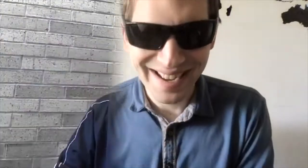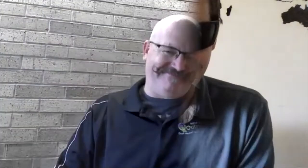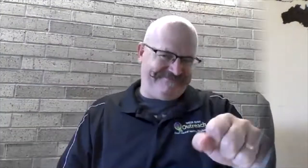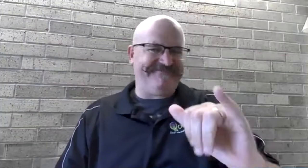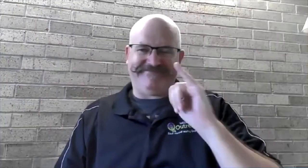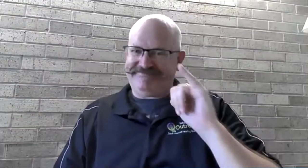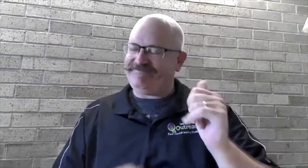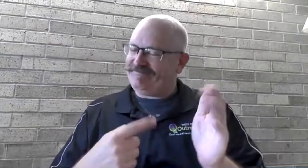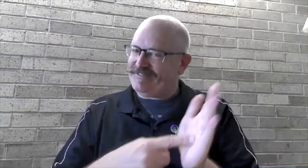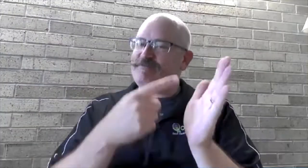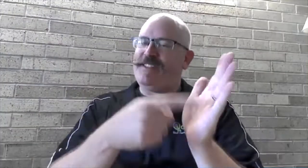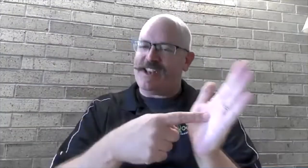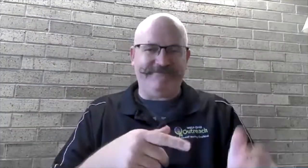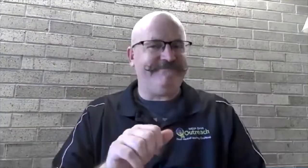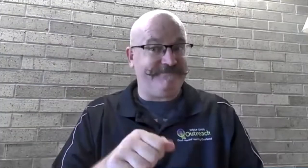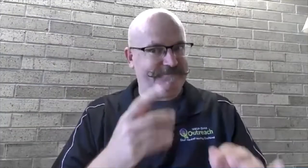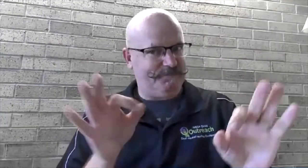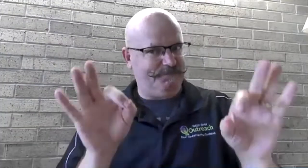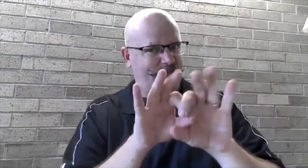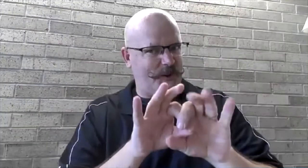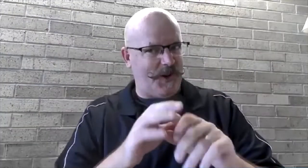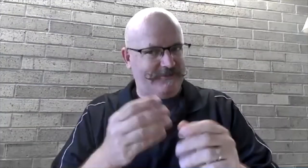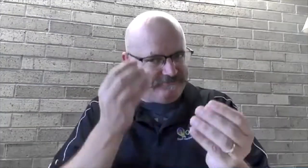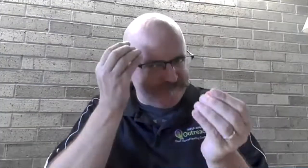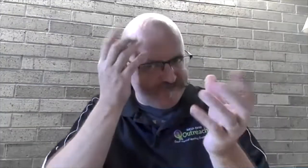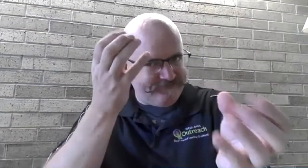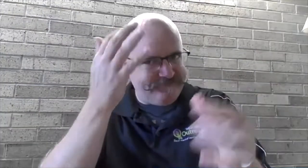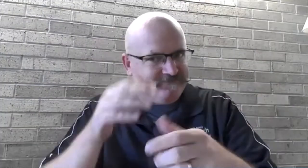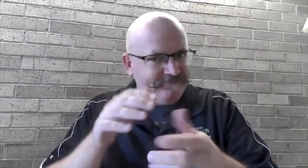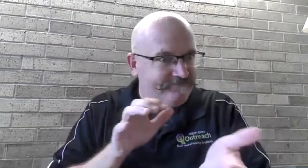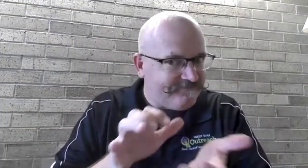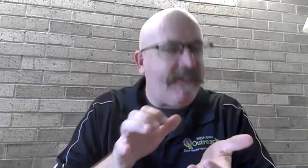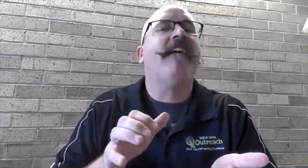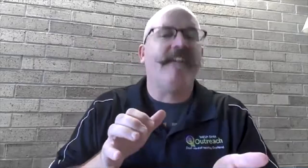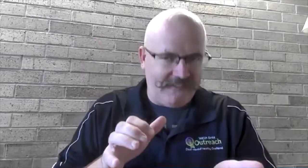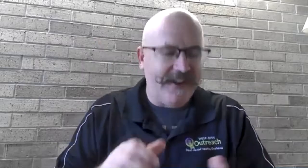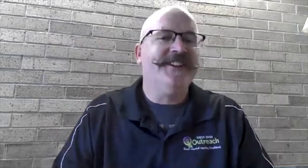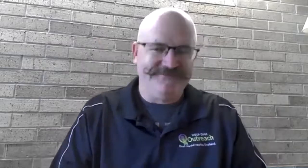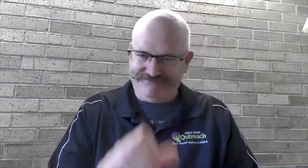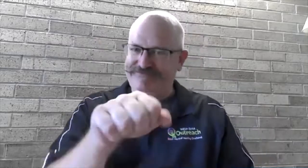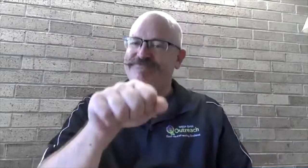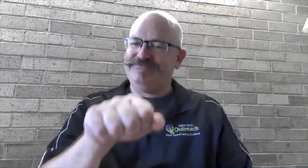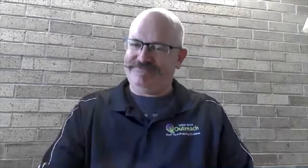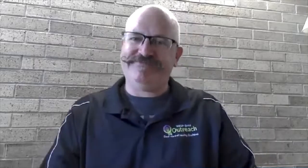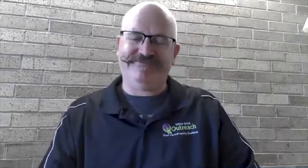(Jason) Yes just like that yes. (Scott) Yes that happens as well and it's important to have that information that people around you are laughing